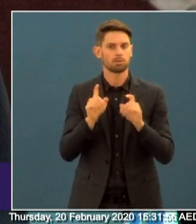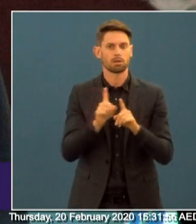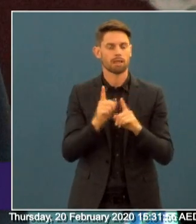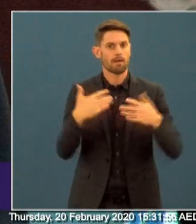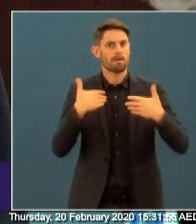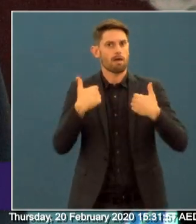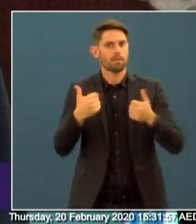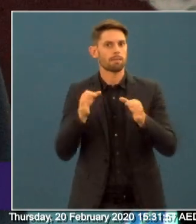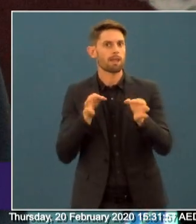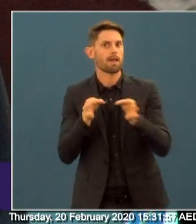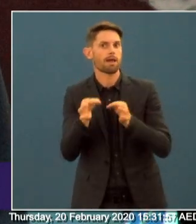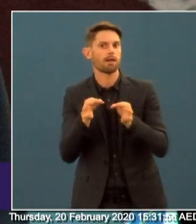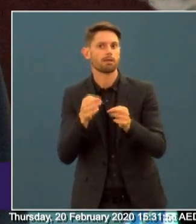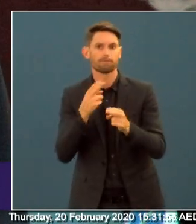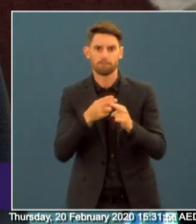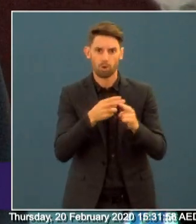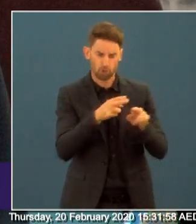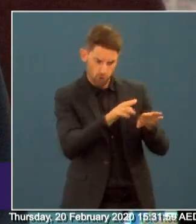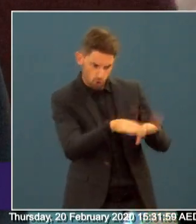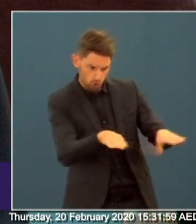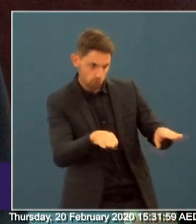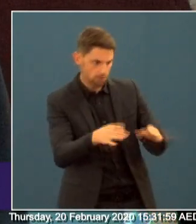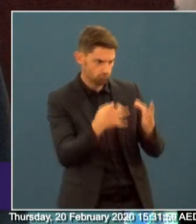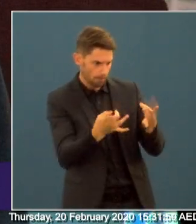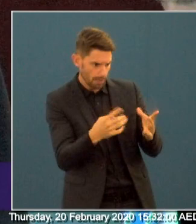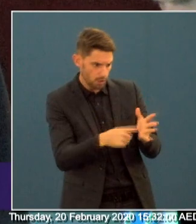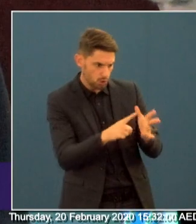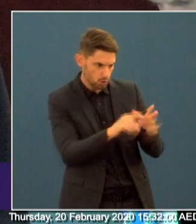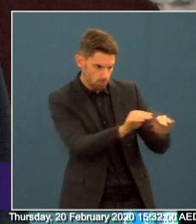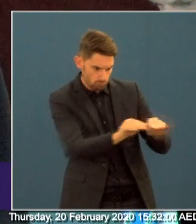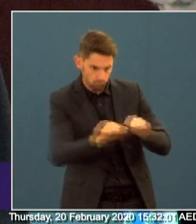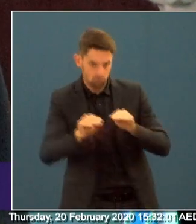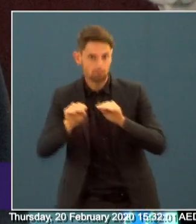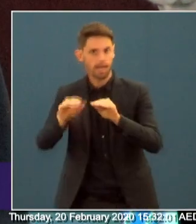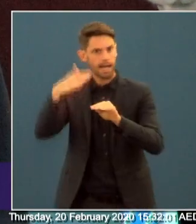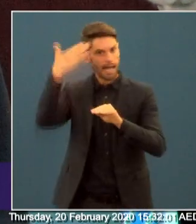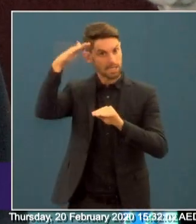in New South Wales or nationally for children and adolescents with IDD,